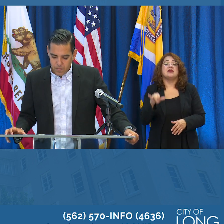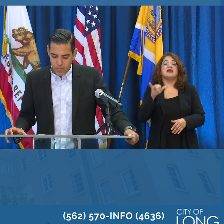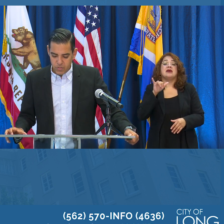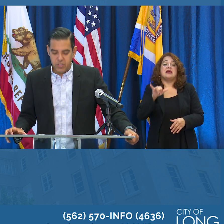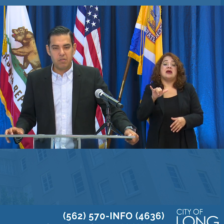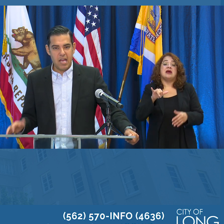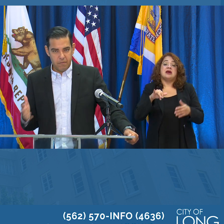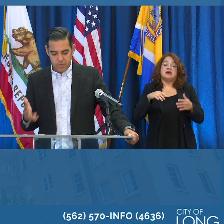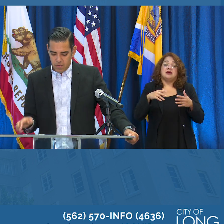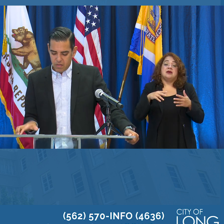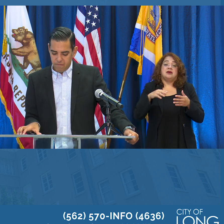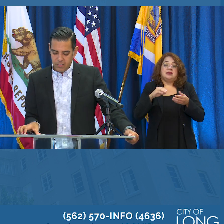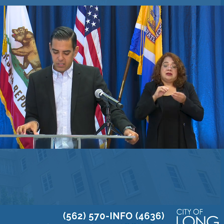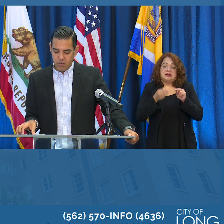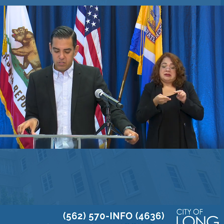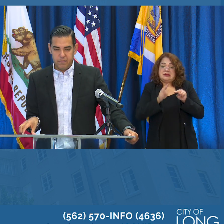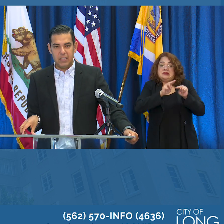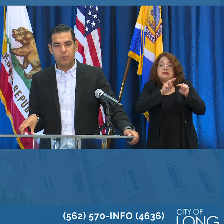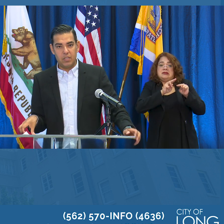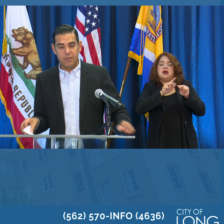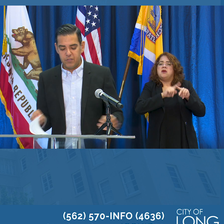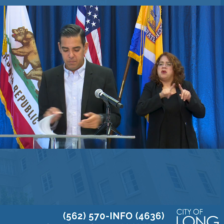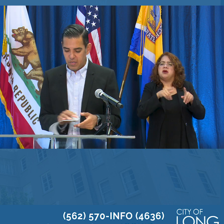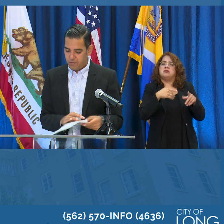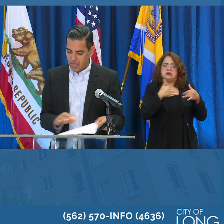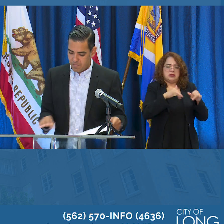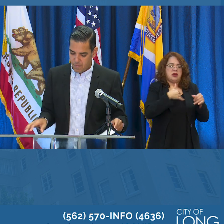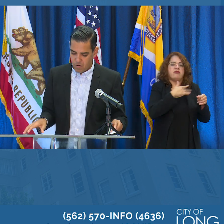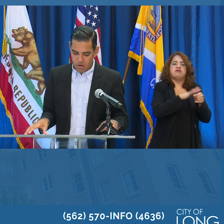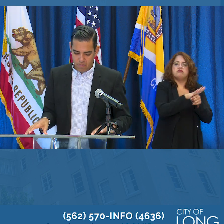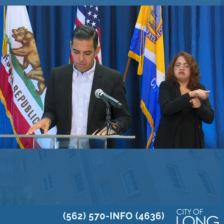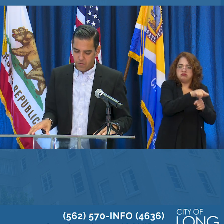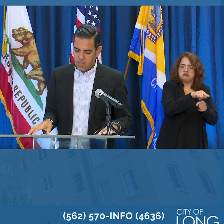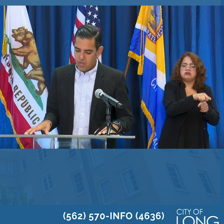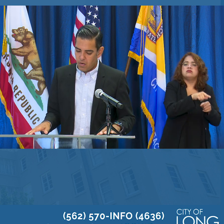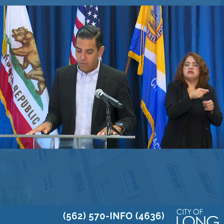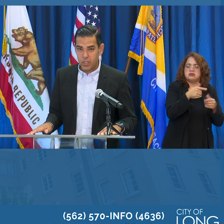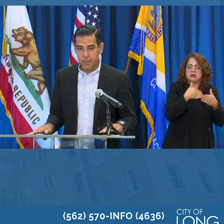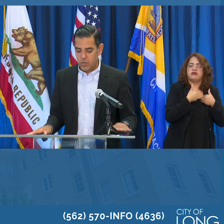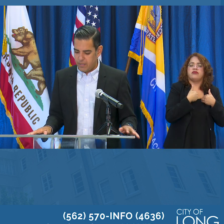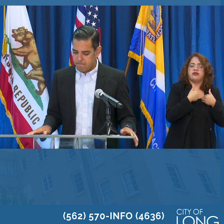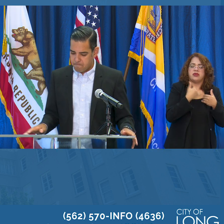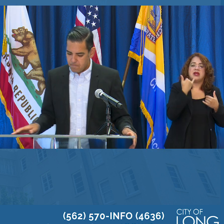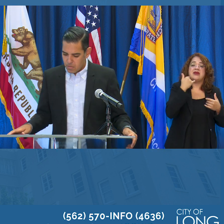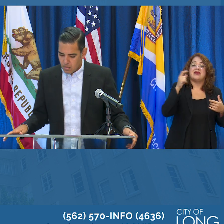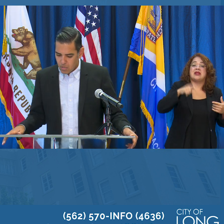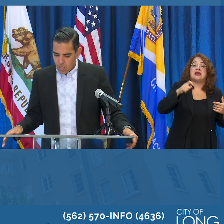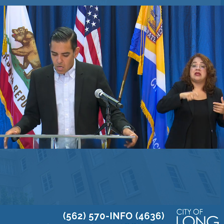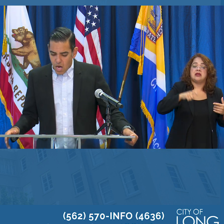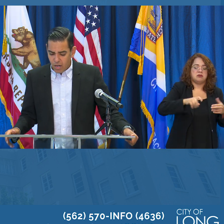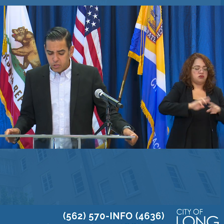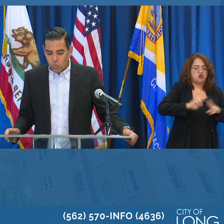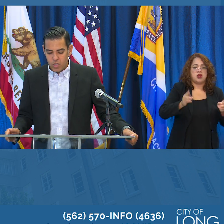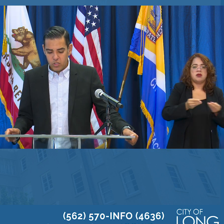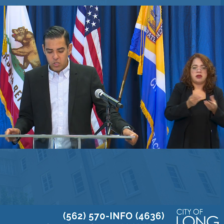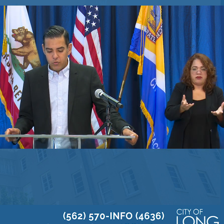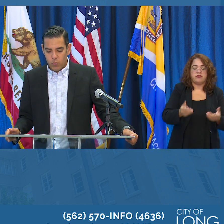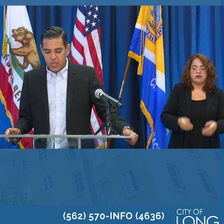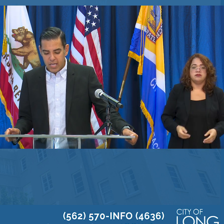but we still have ventilators available if need be for any member of of our community. I also want to just note that we